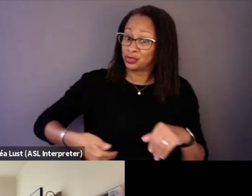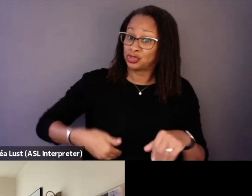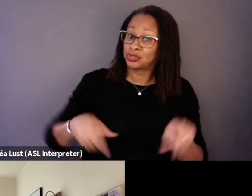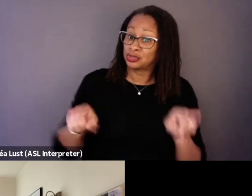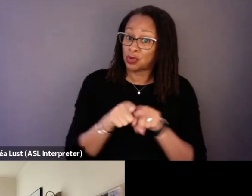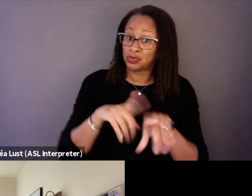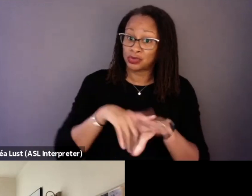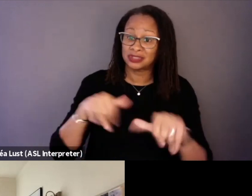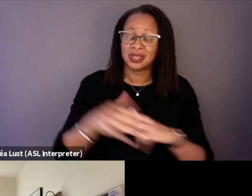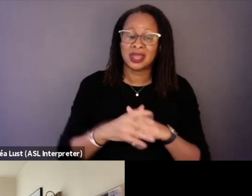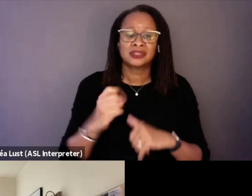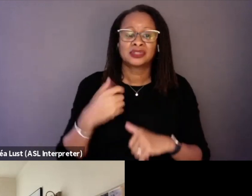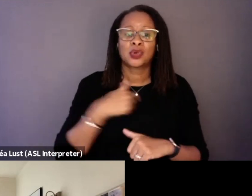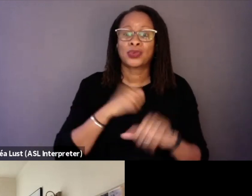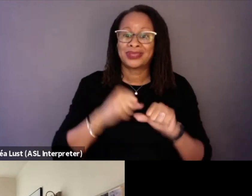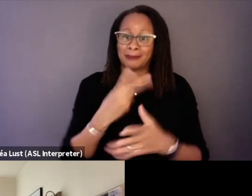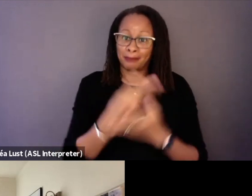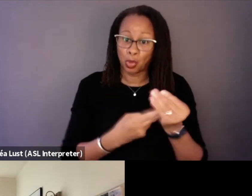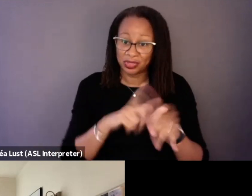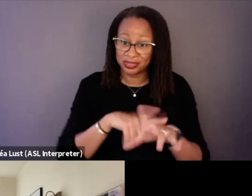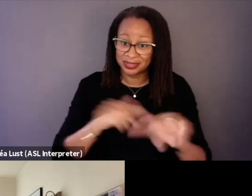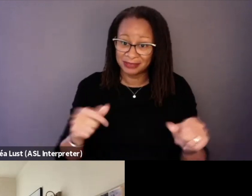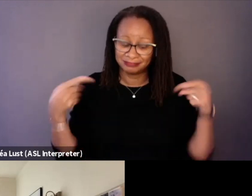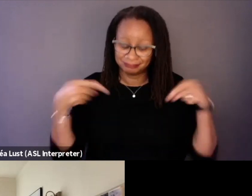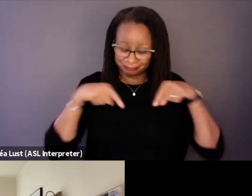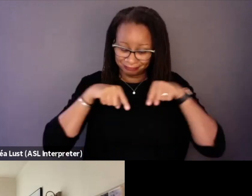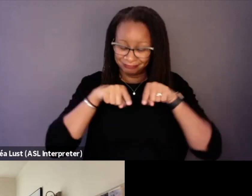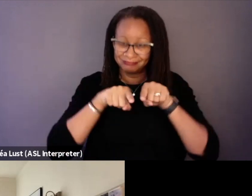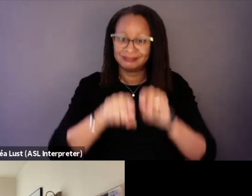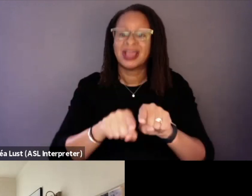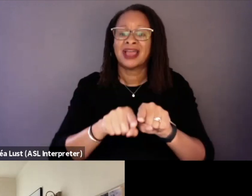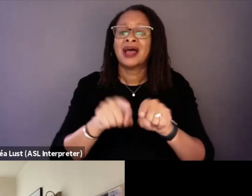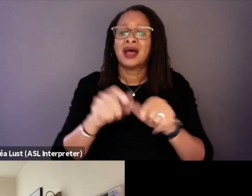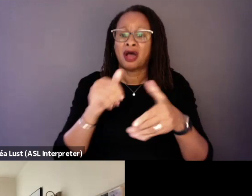so that we can both, going to this intuitive journey together.